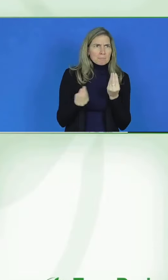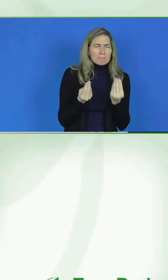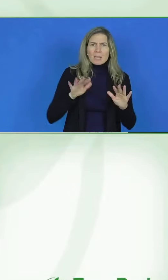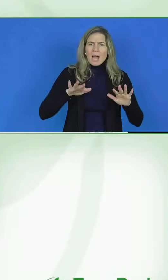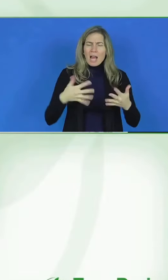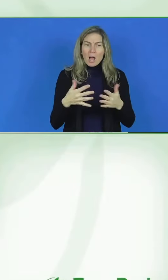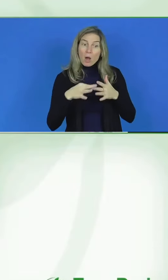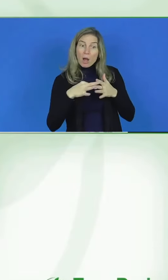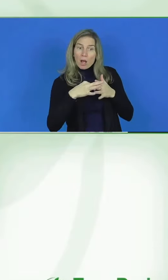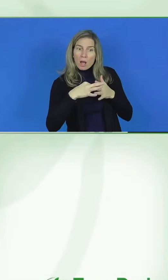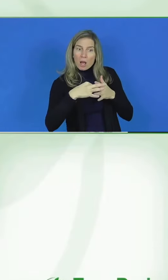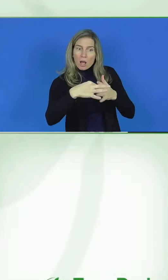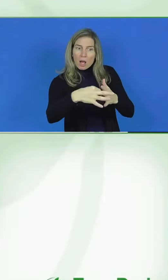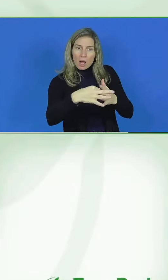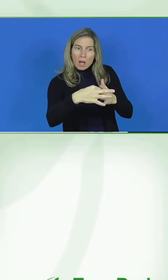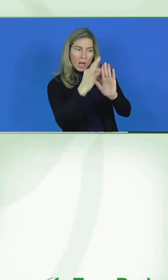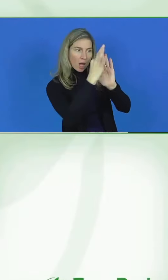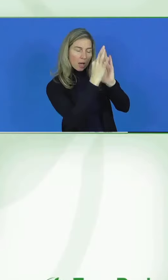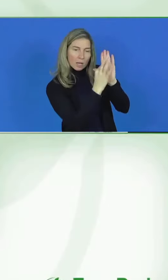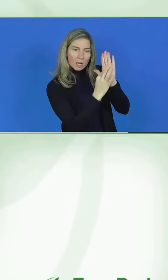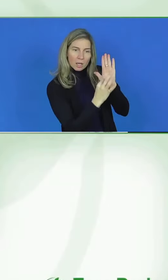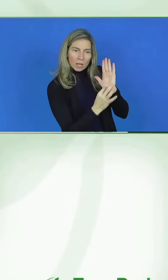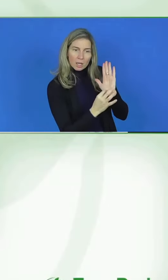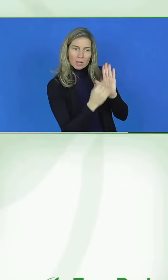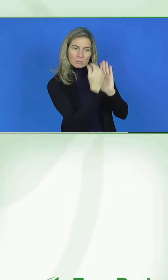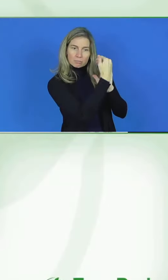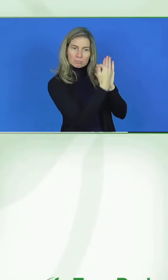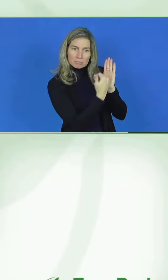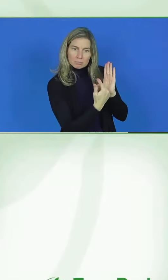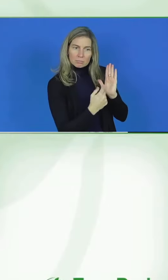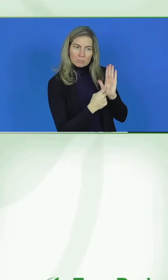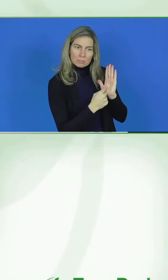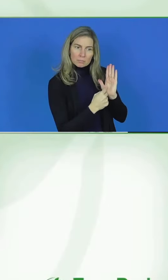processes that accommodate persons with intellectual disabilities.